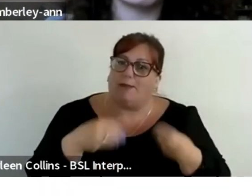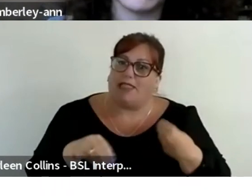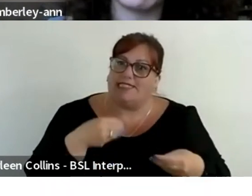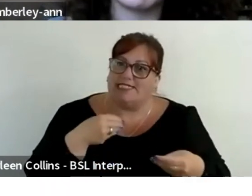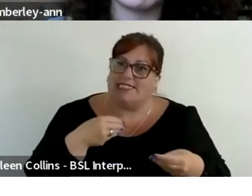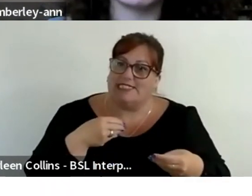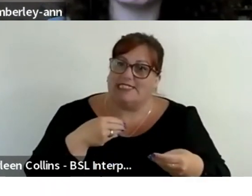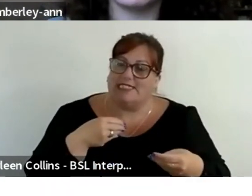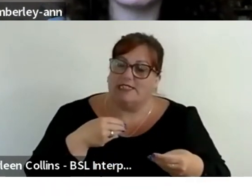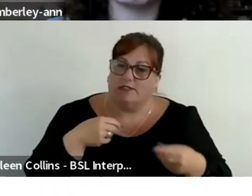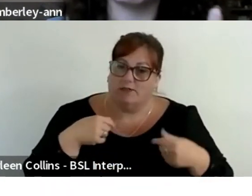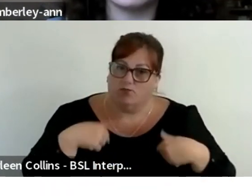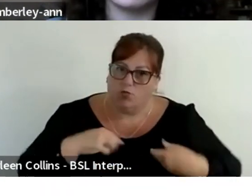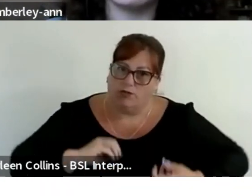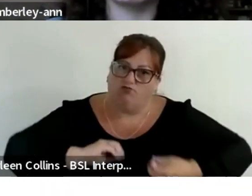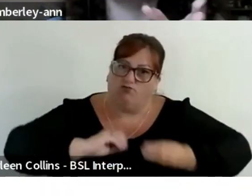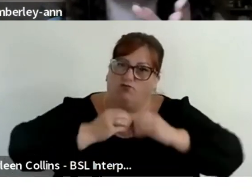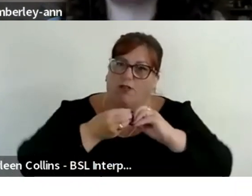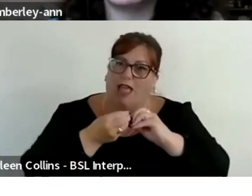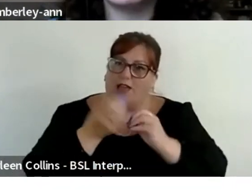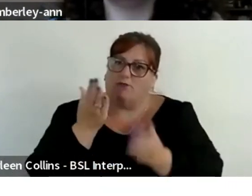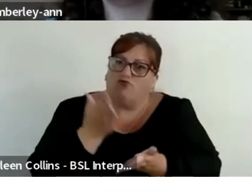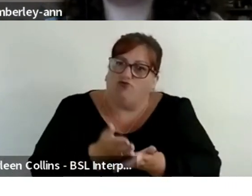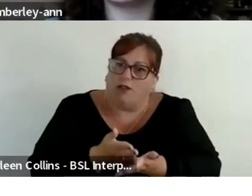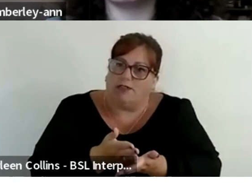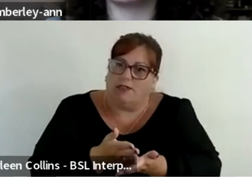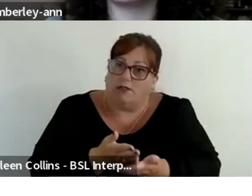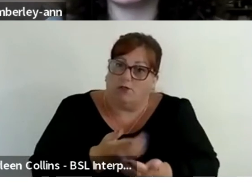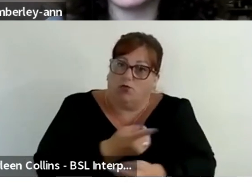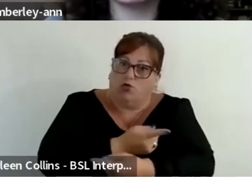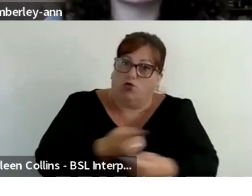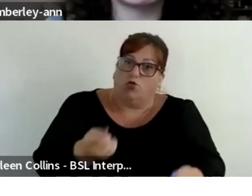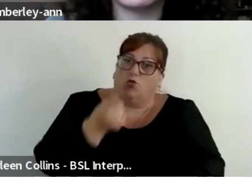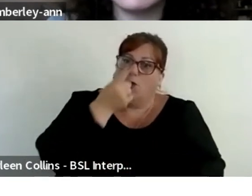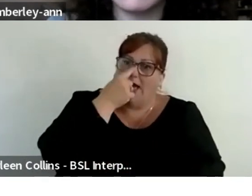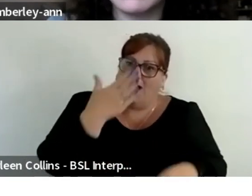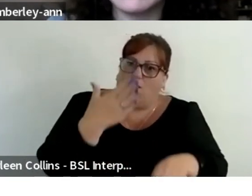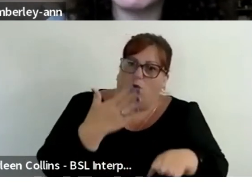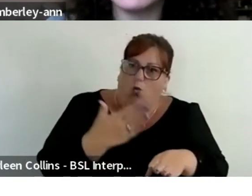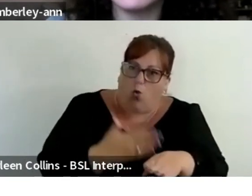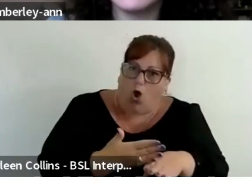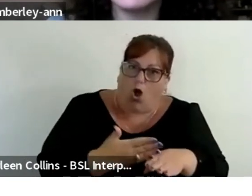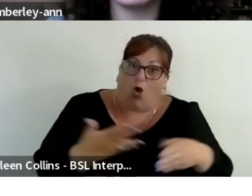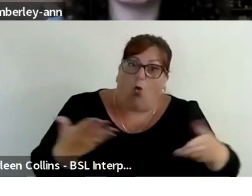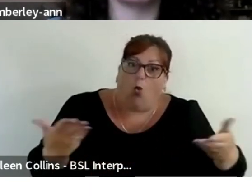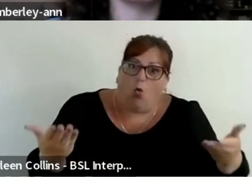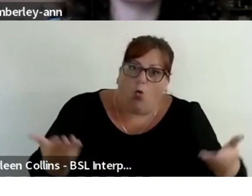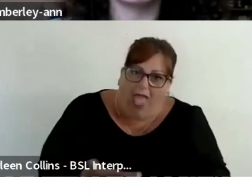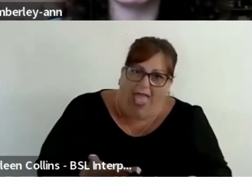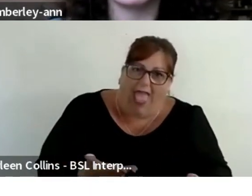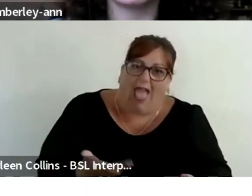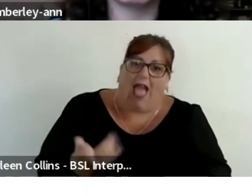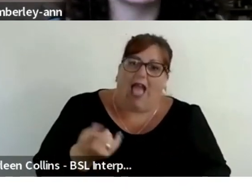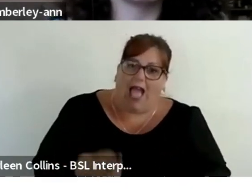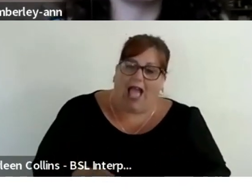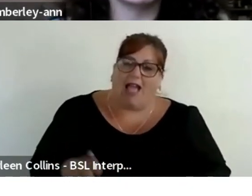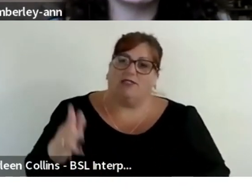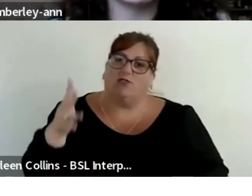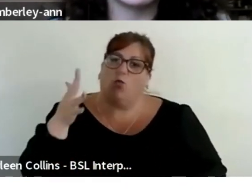that trust for people to work and when suits the tasks it they are carrying out that day - touched. I'm working from home today.